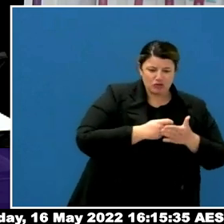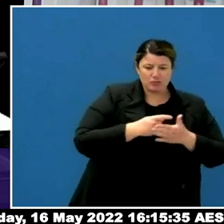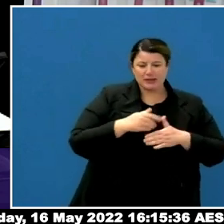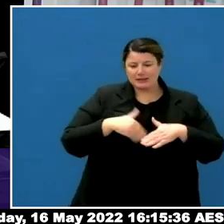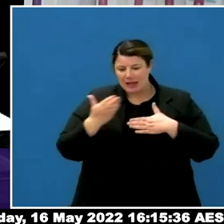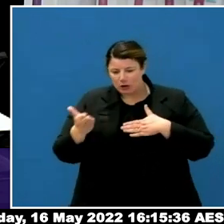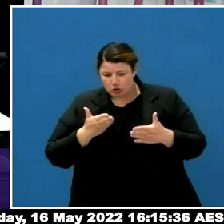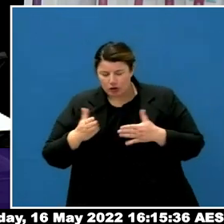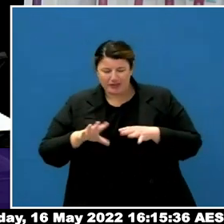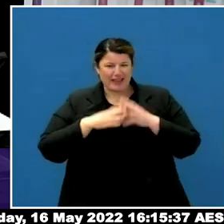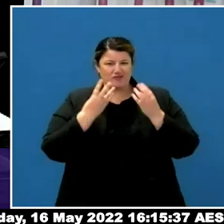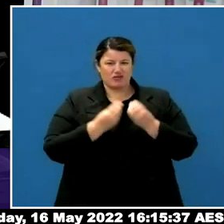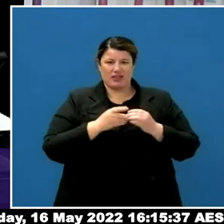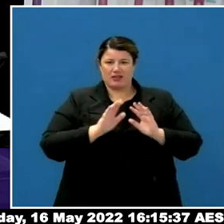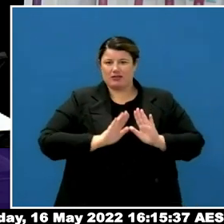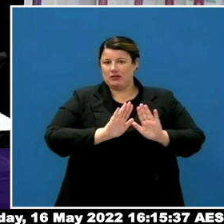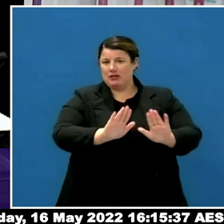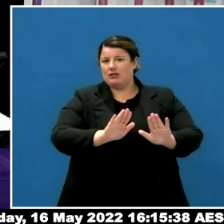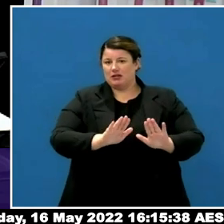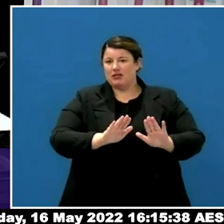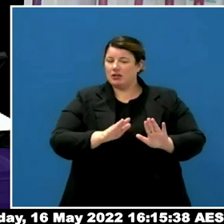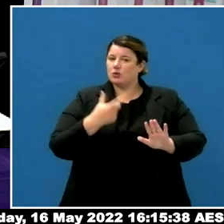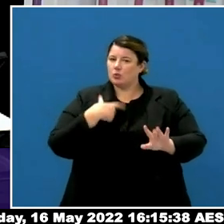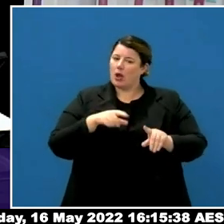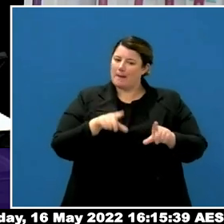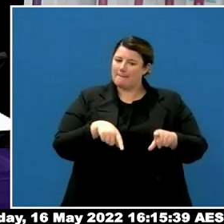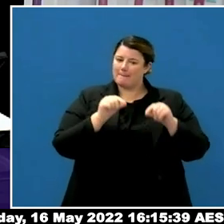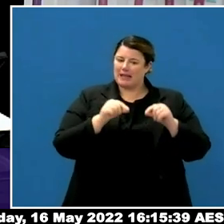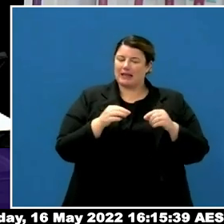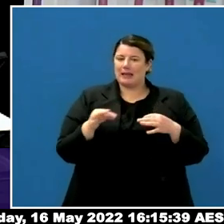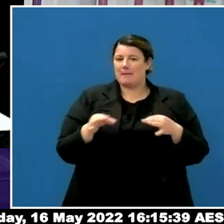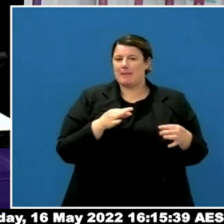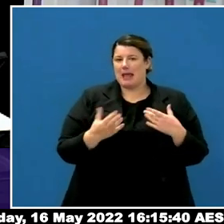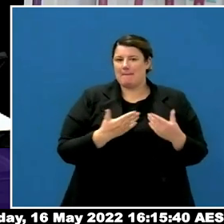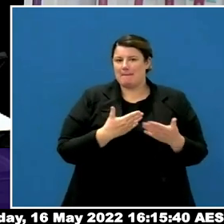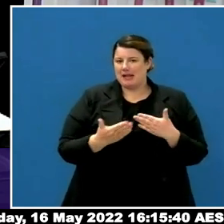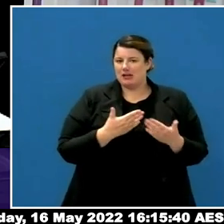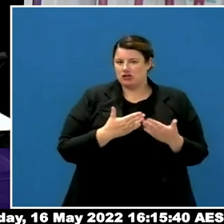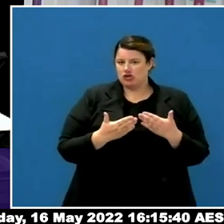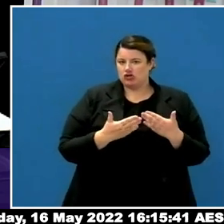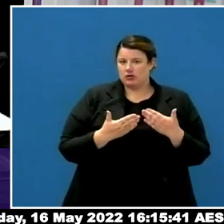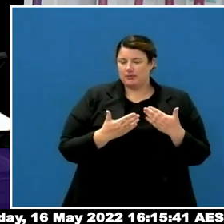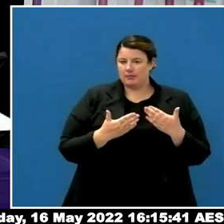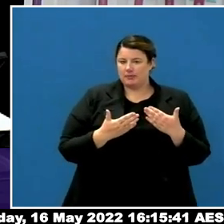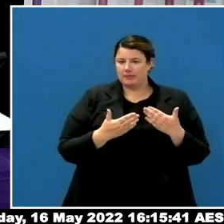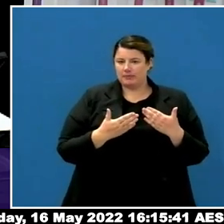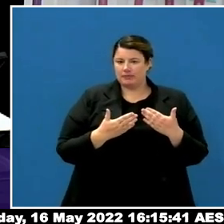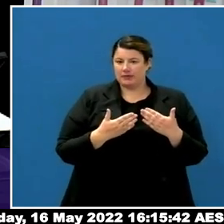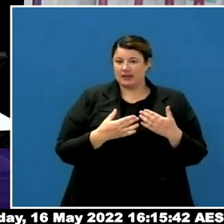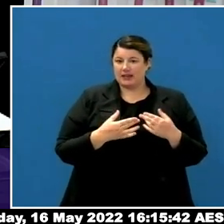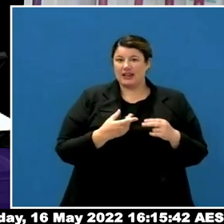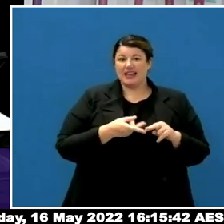decided to go with a plan manager, rather than an agency manager or do it ourselves.